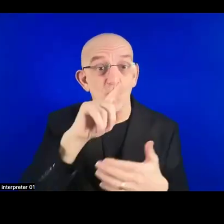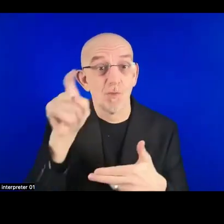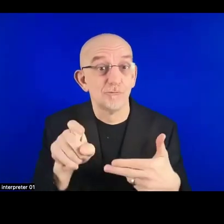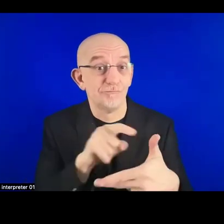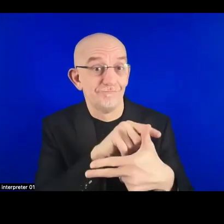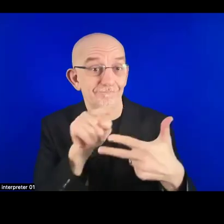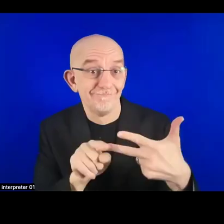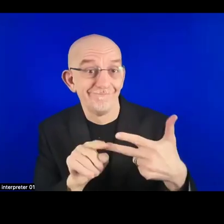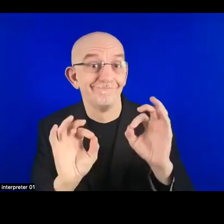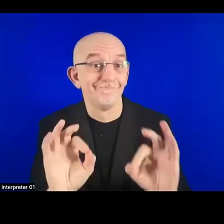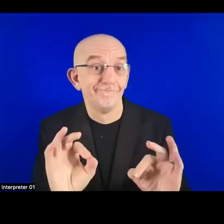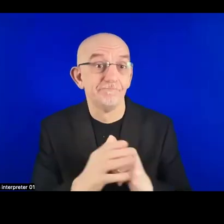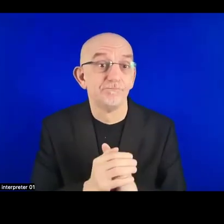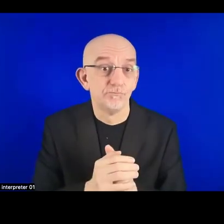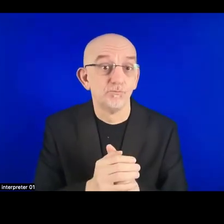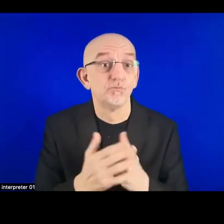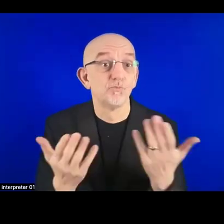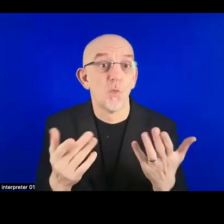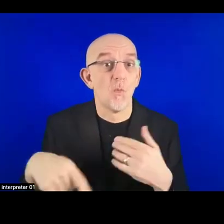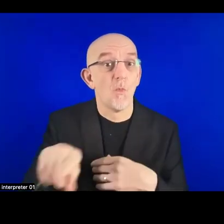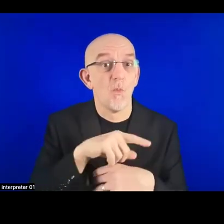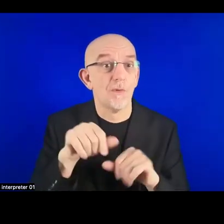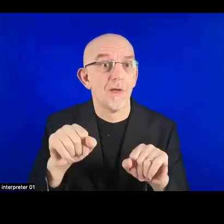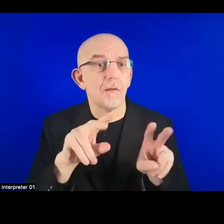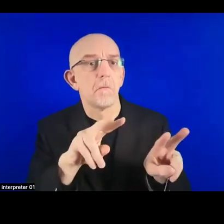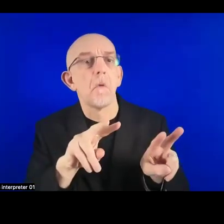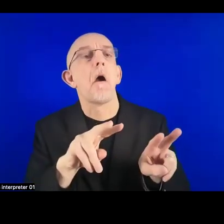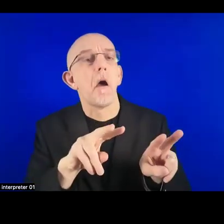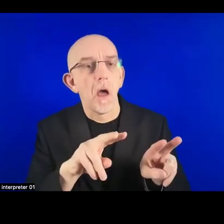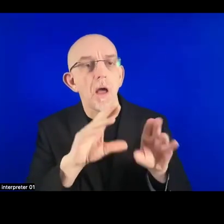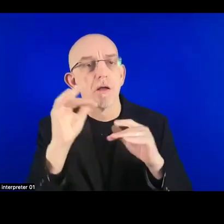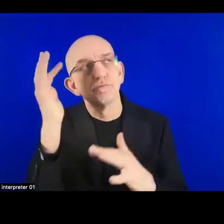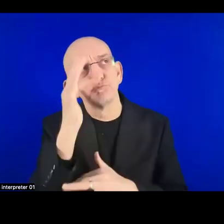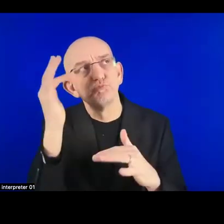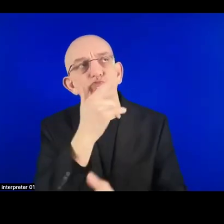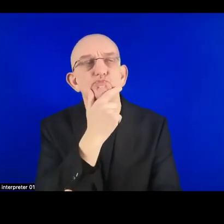applying. So all that remains really is for me to thank all of the contributors to